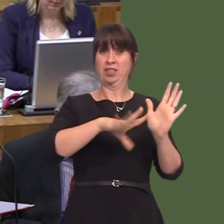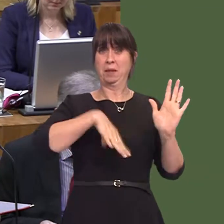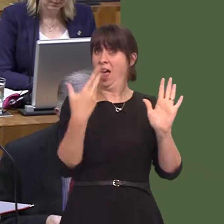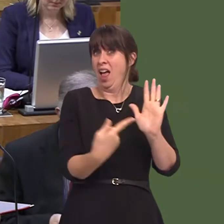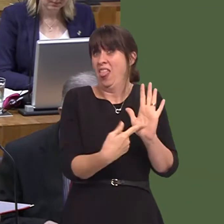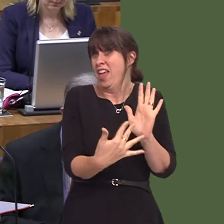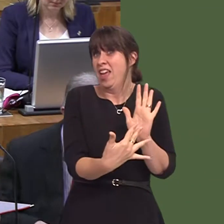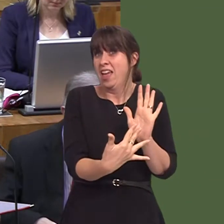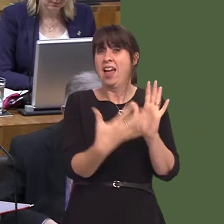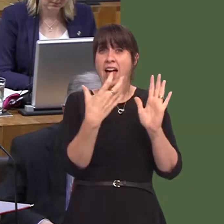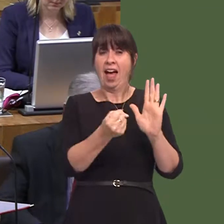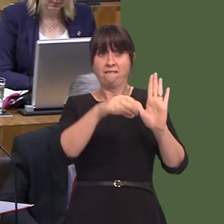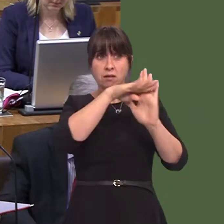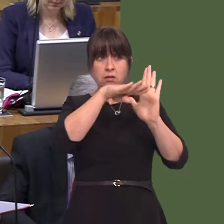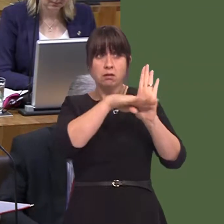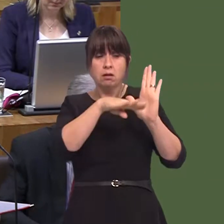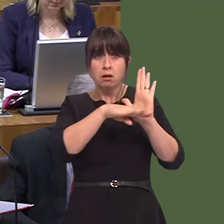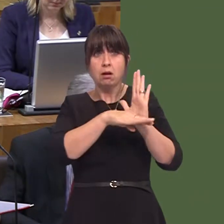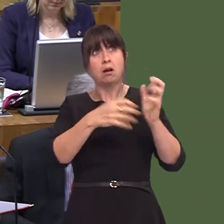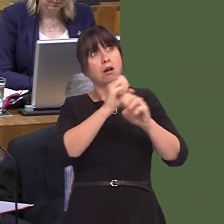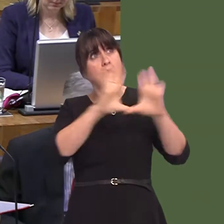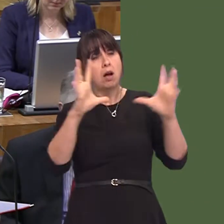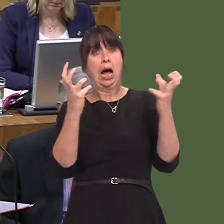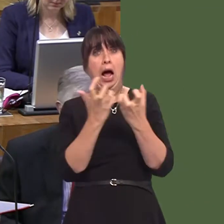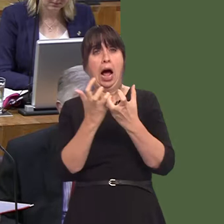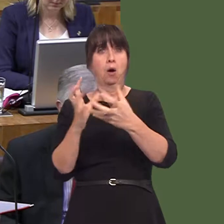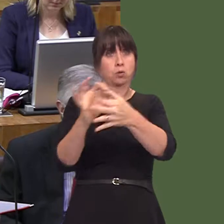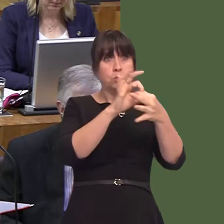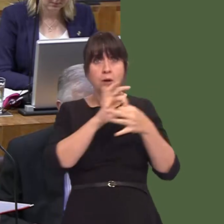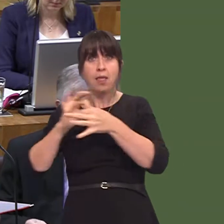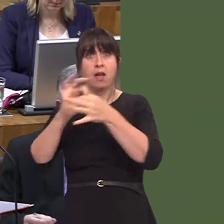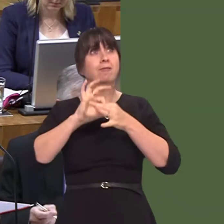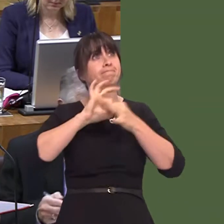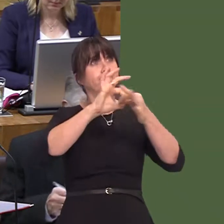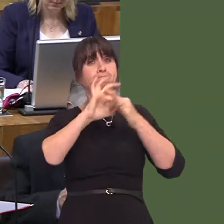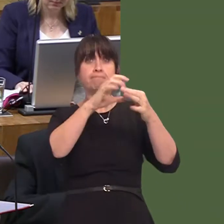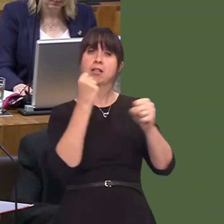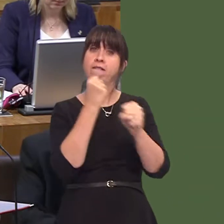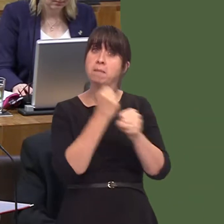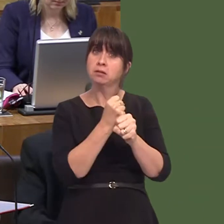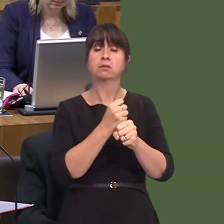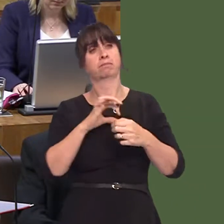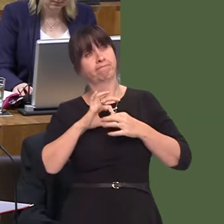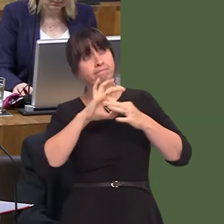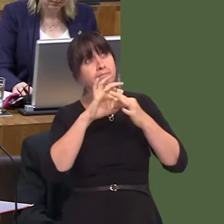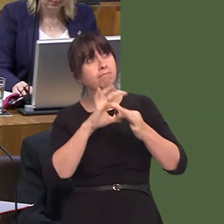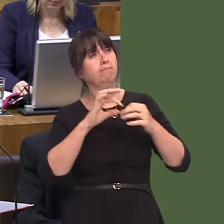It demonstrates the framework where the Government can work as a whole in order to enhance and